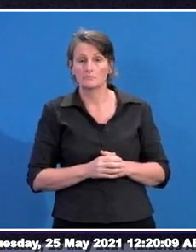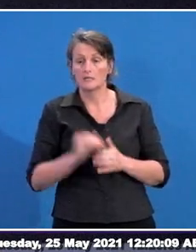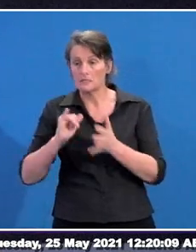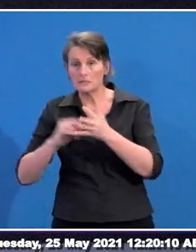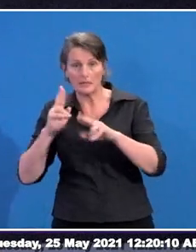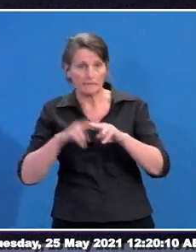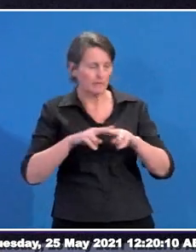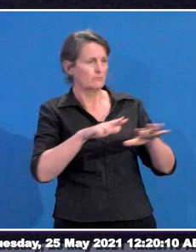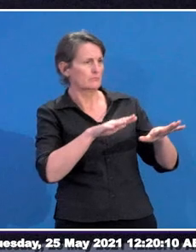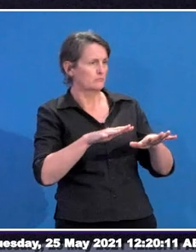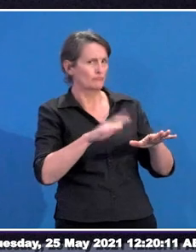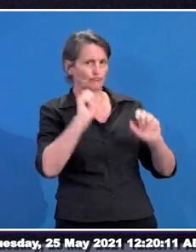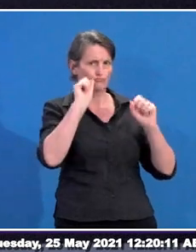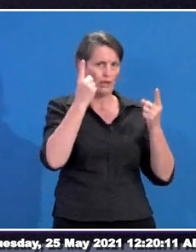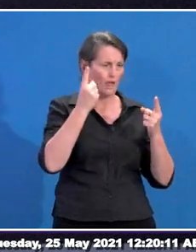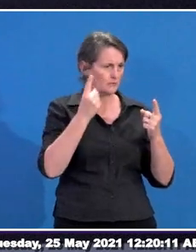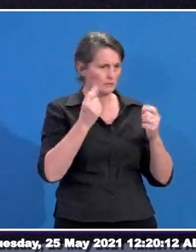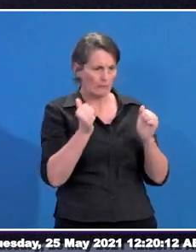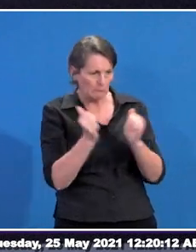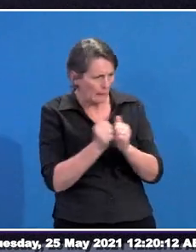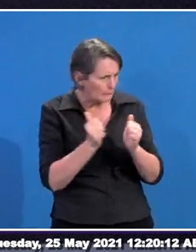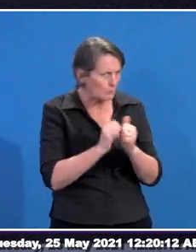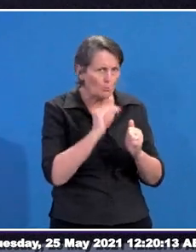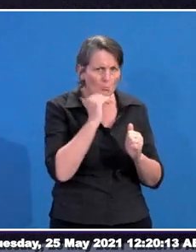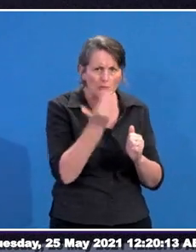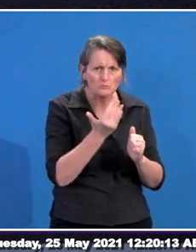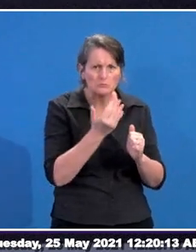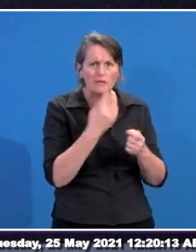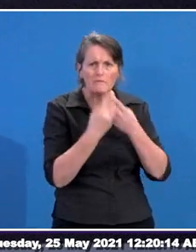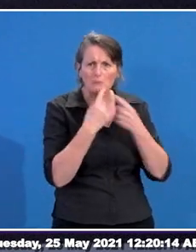that there weren't much documentation that they left behind